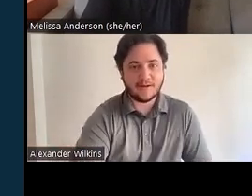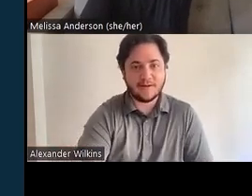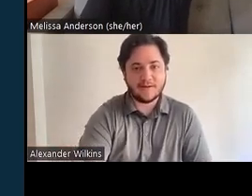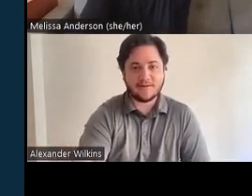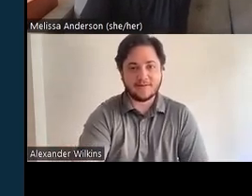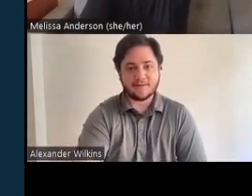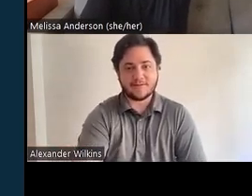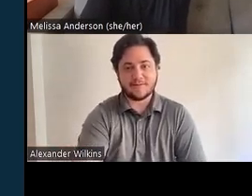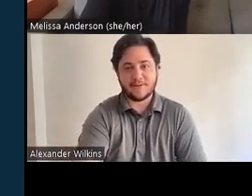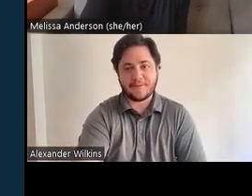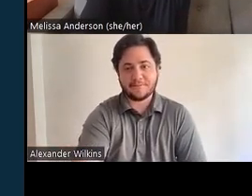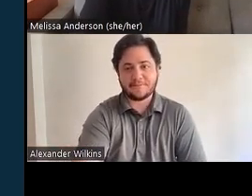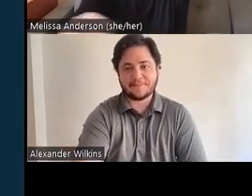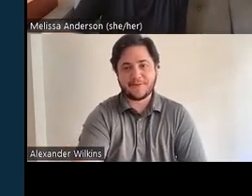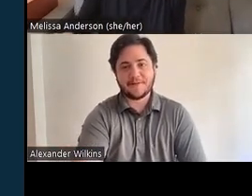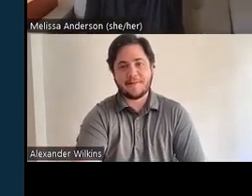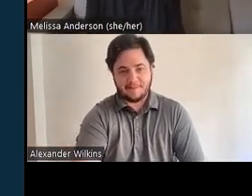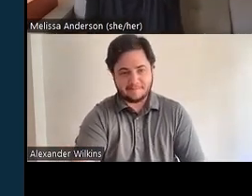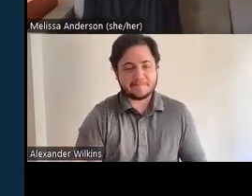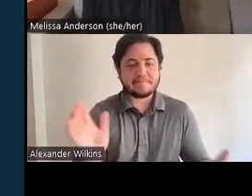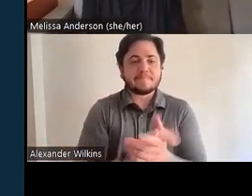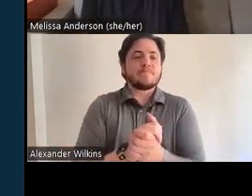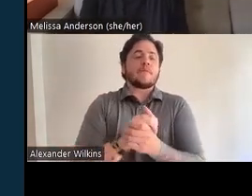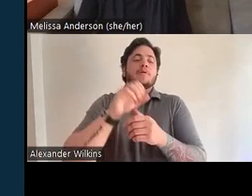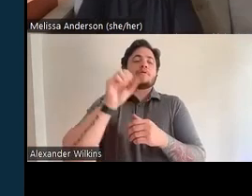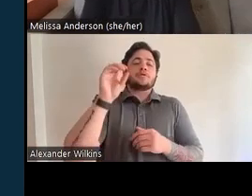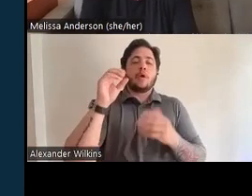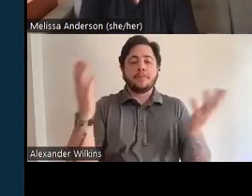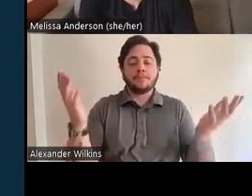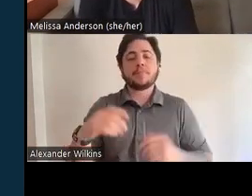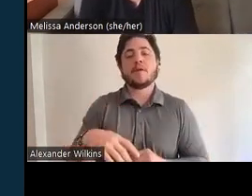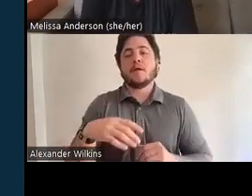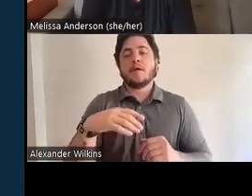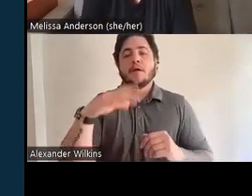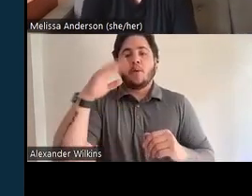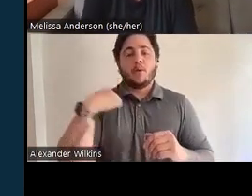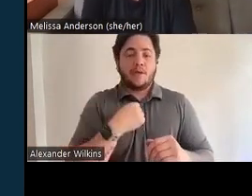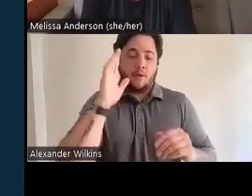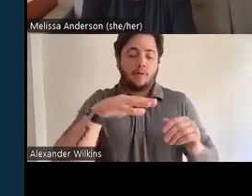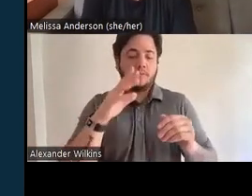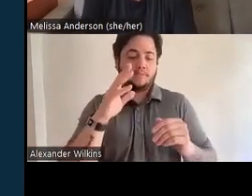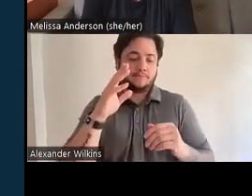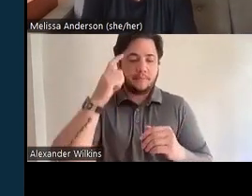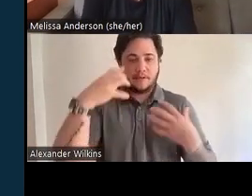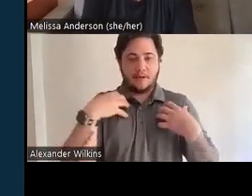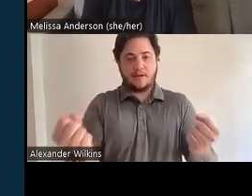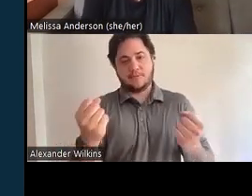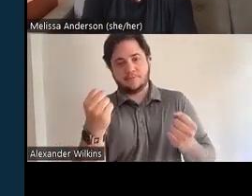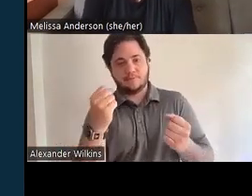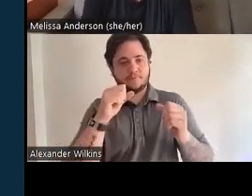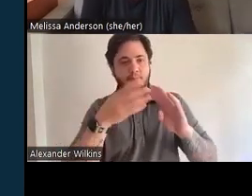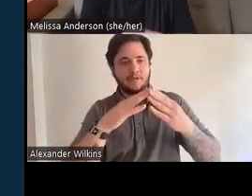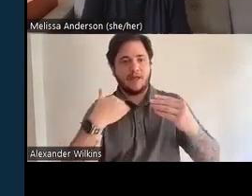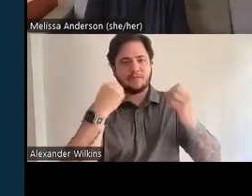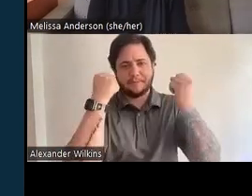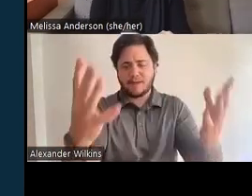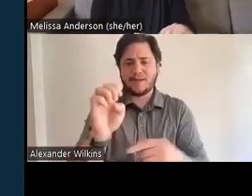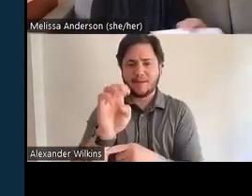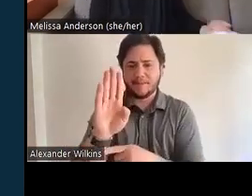Right, and here we are in 2024. We know that the mental health